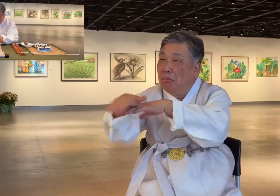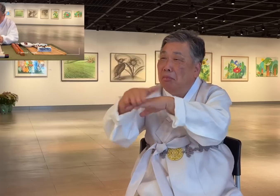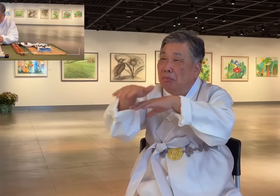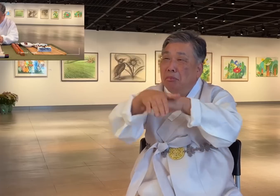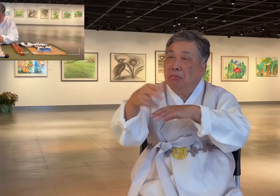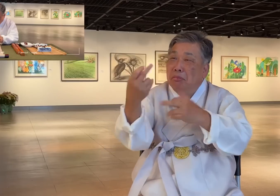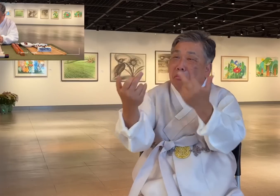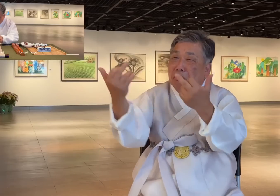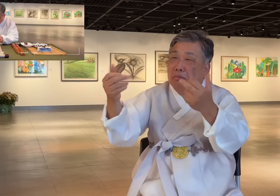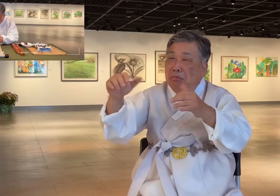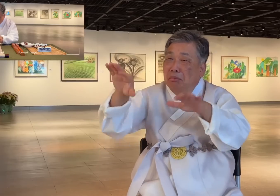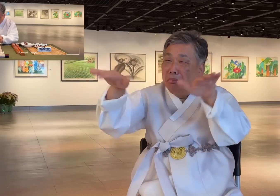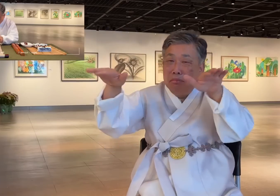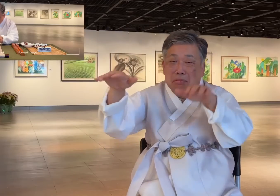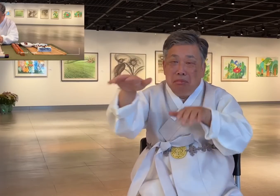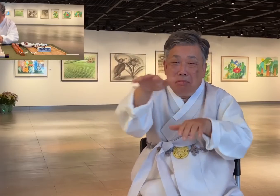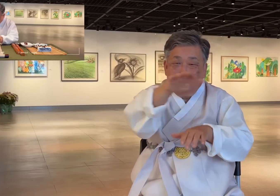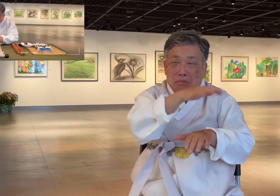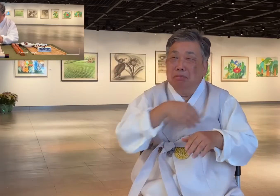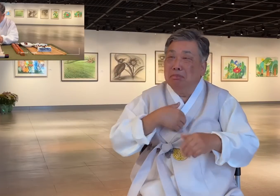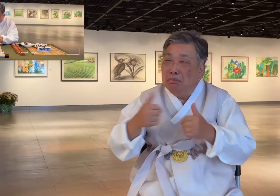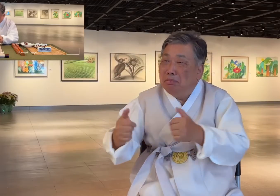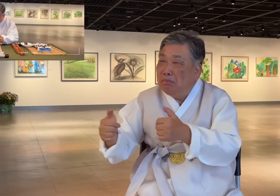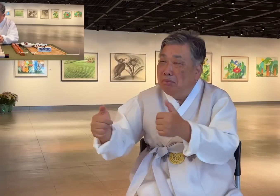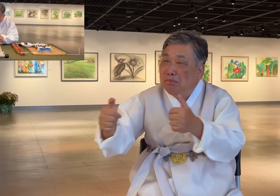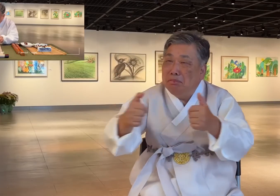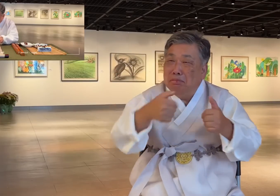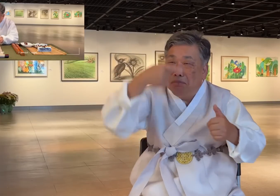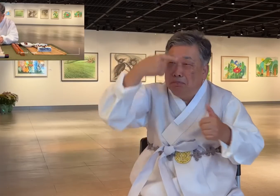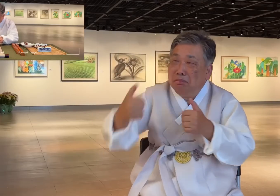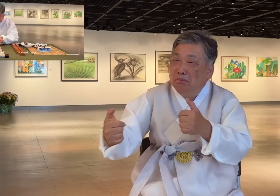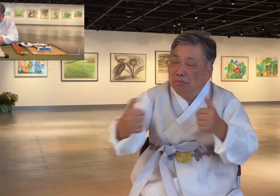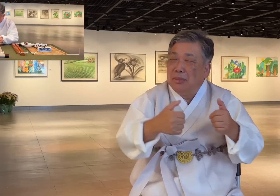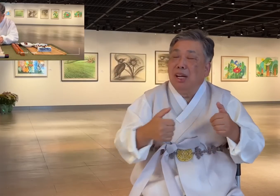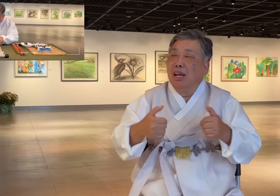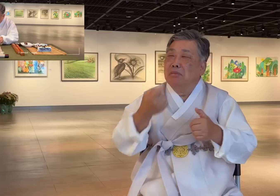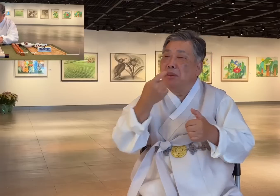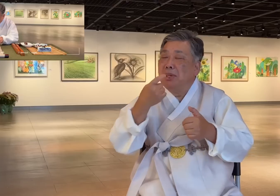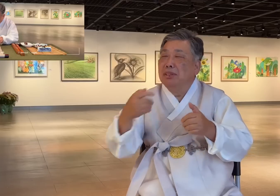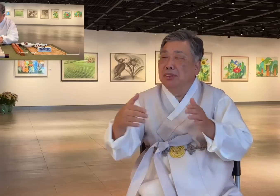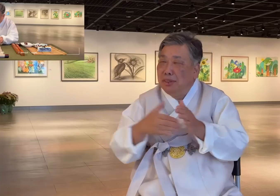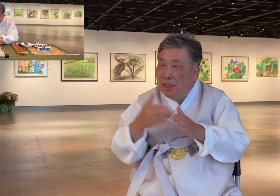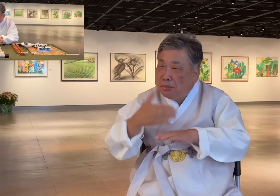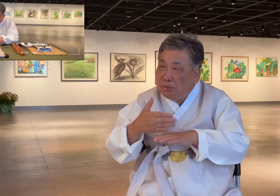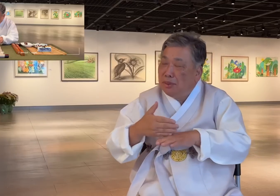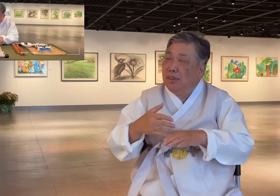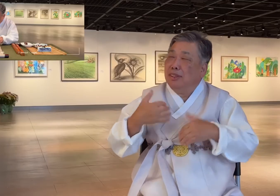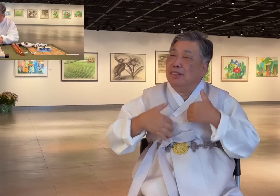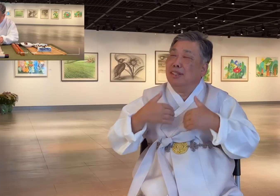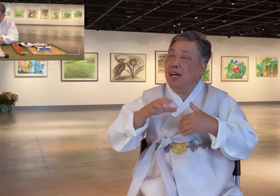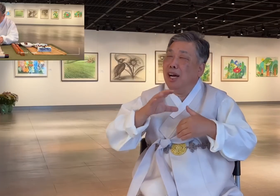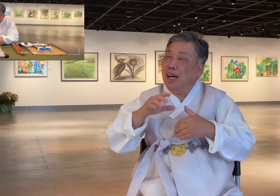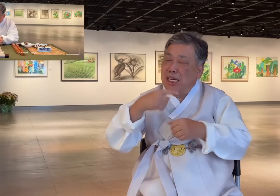we exchanged greetings and watched each person draw in different ways.